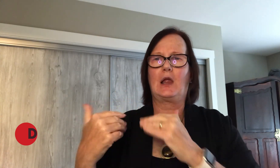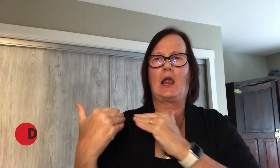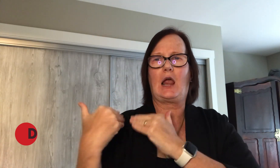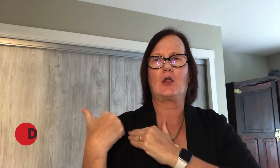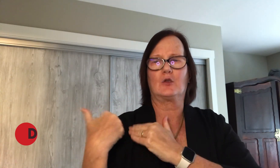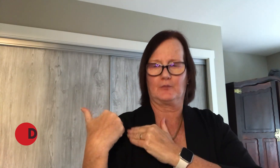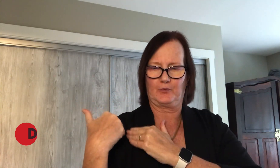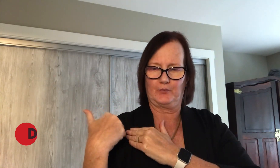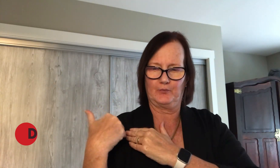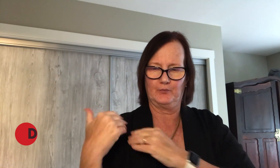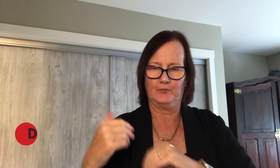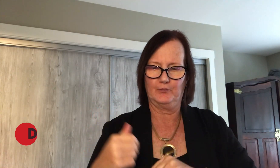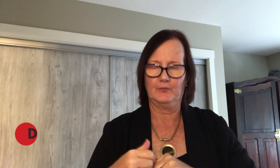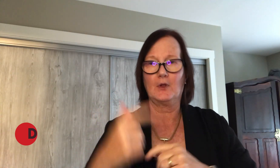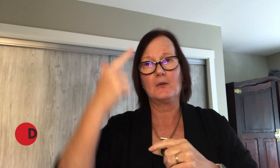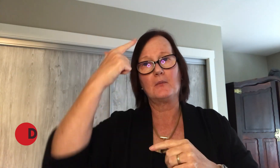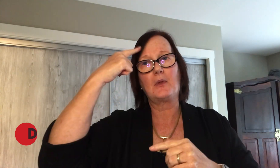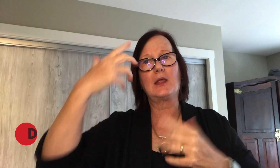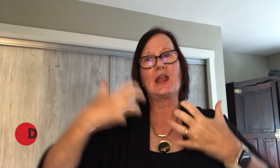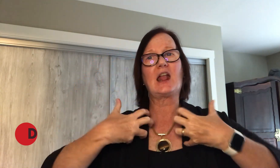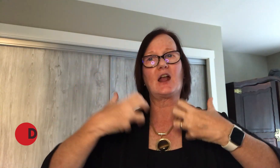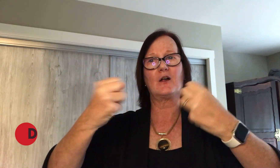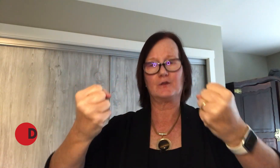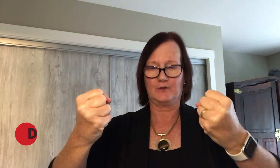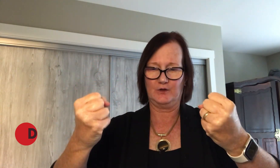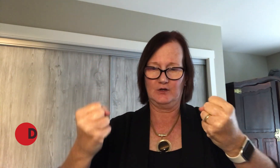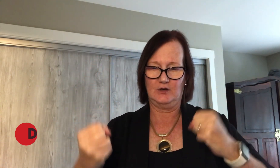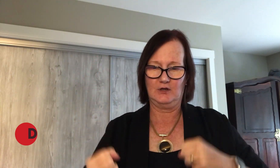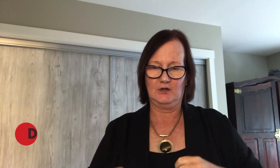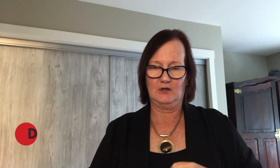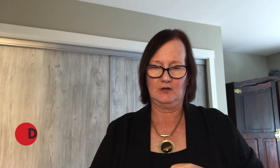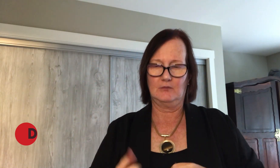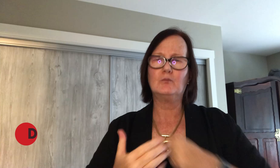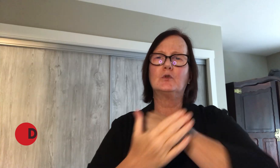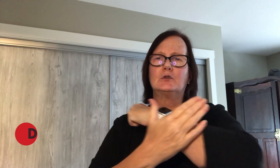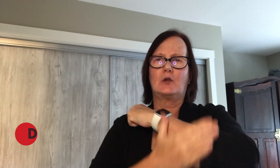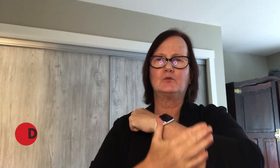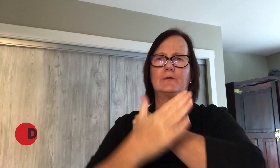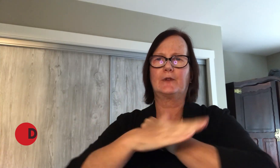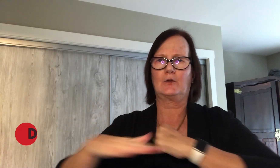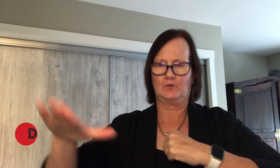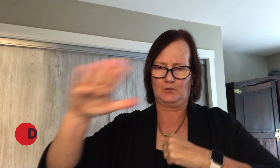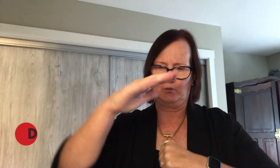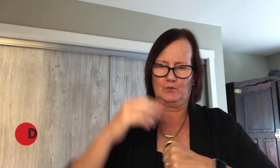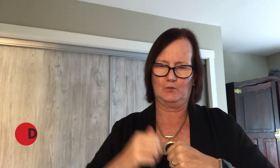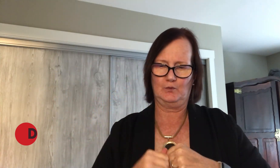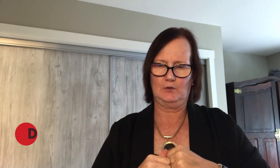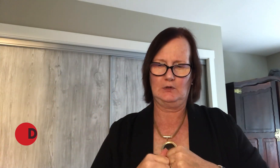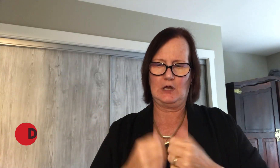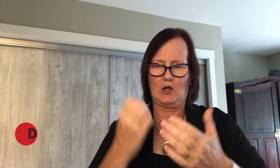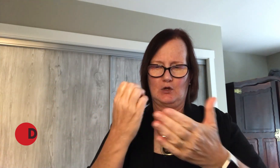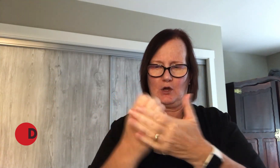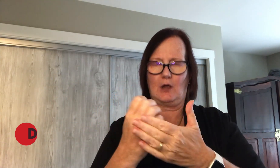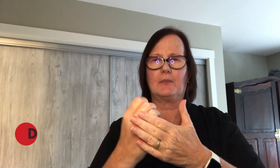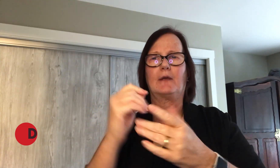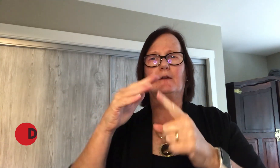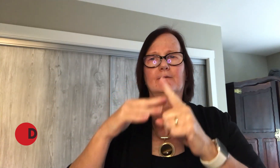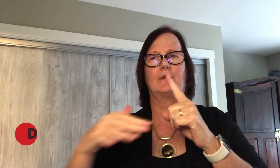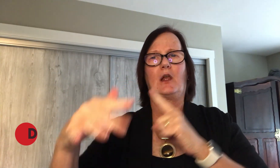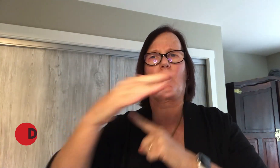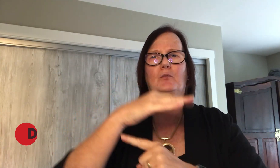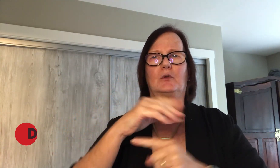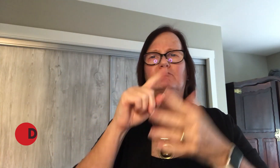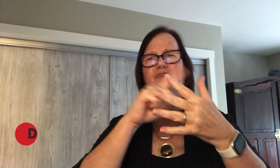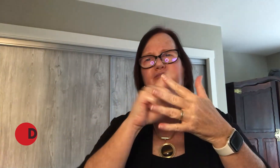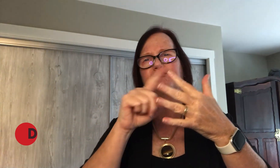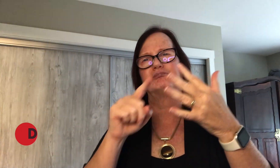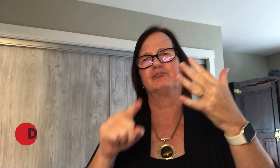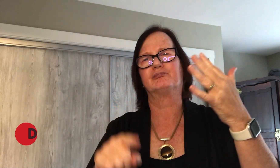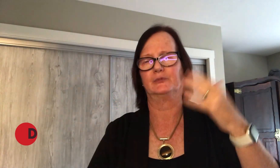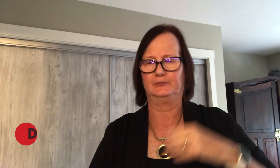Their focus is jobs, accountability, mental health, country, economy and environment.